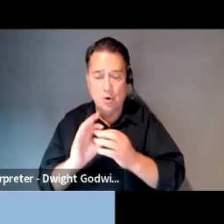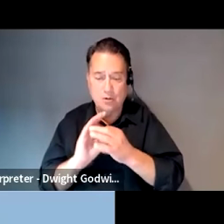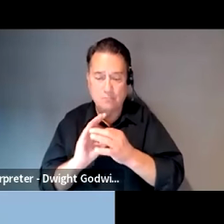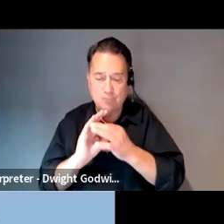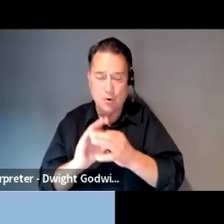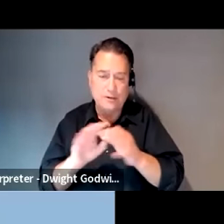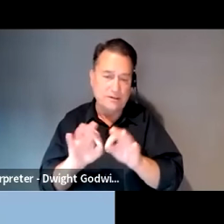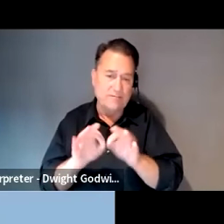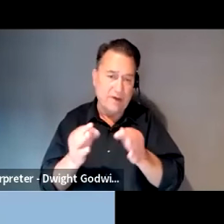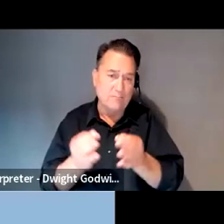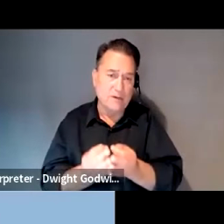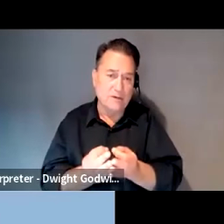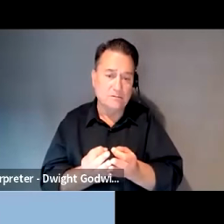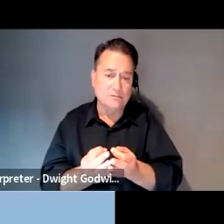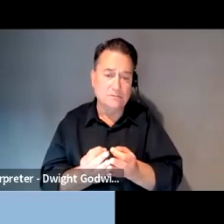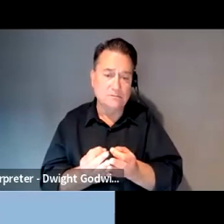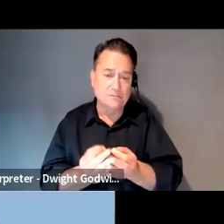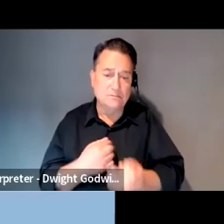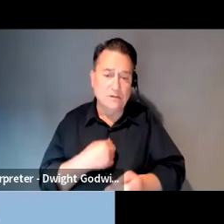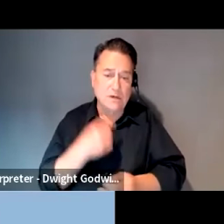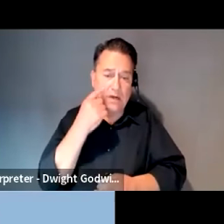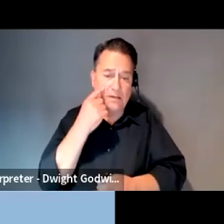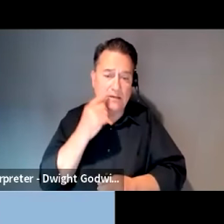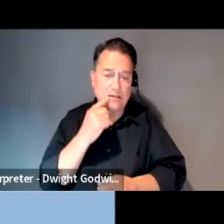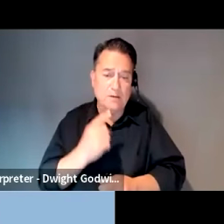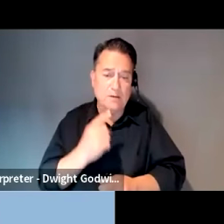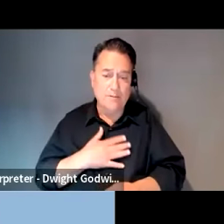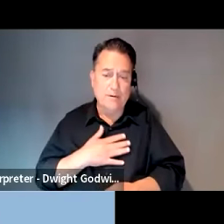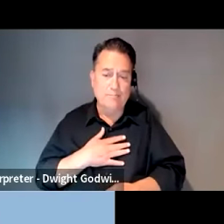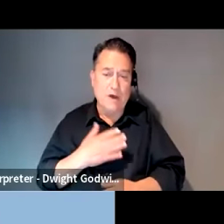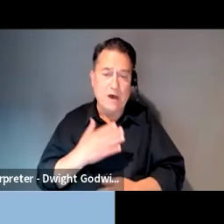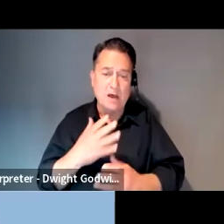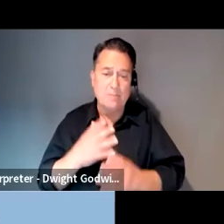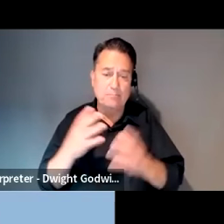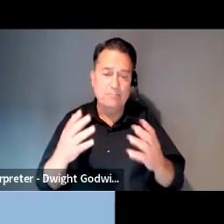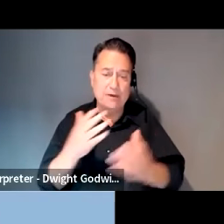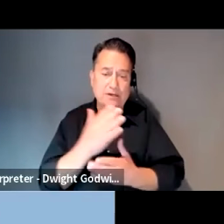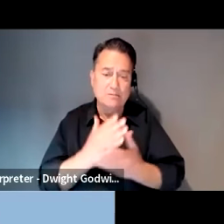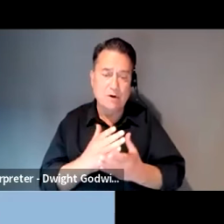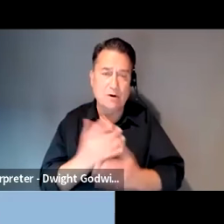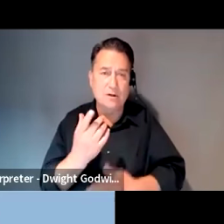And so I think that would be my biggest piece. And there was a question,